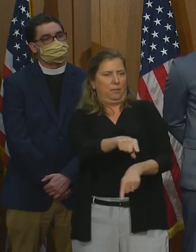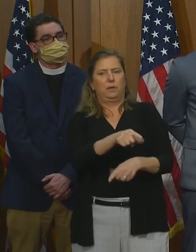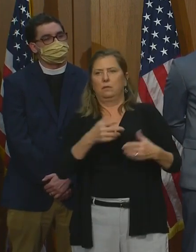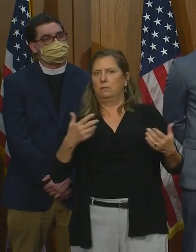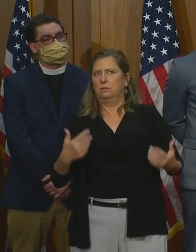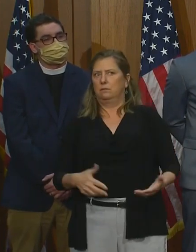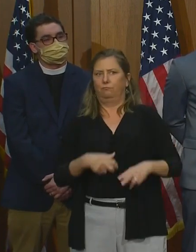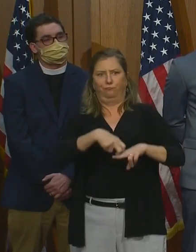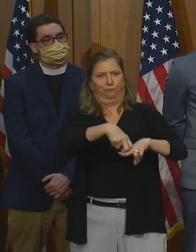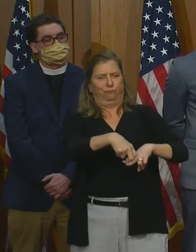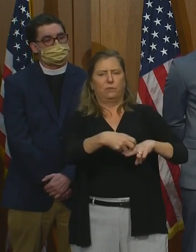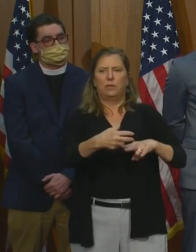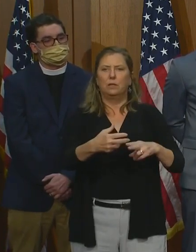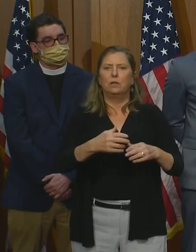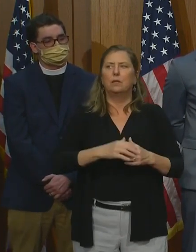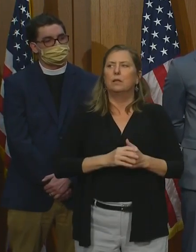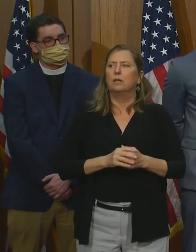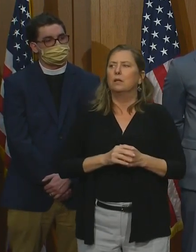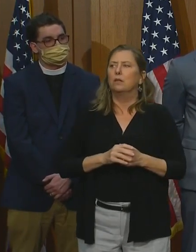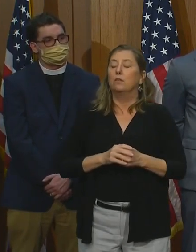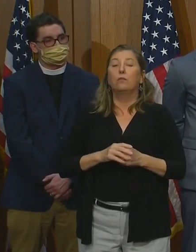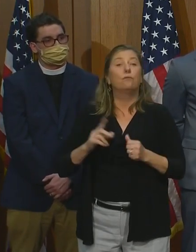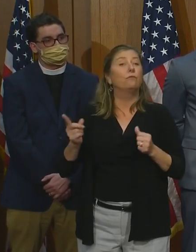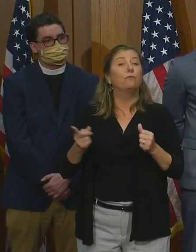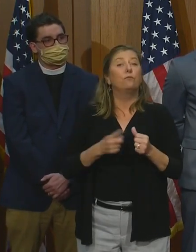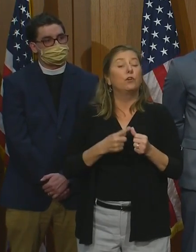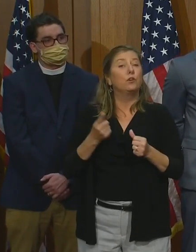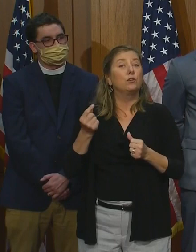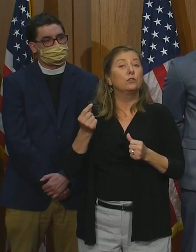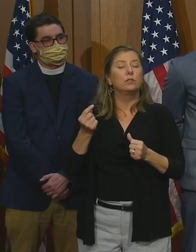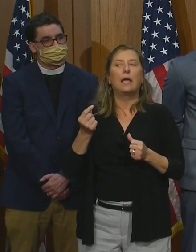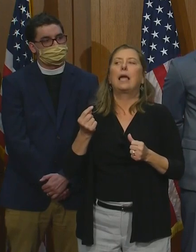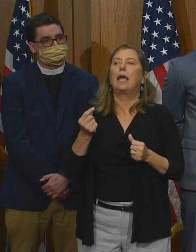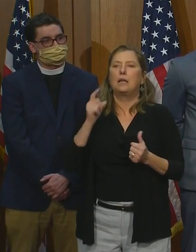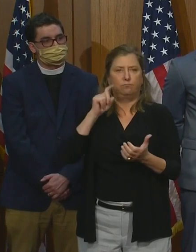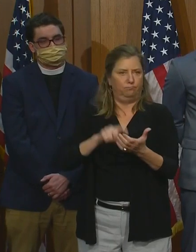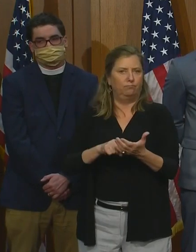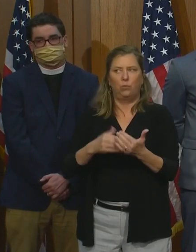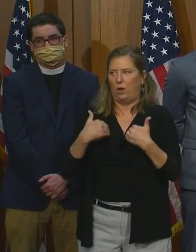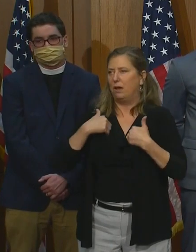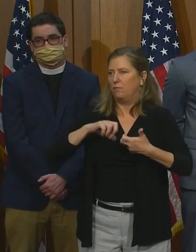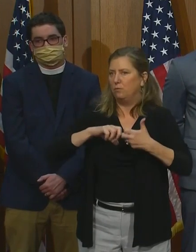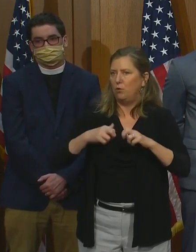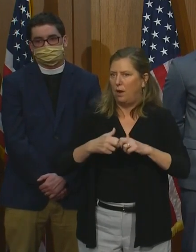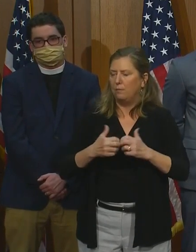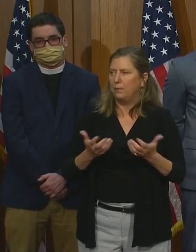WHAT WITH THE WORLD WITNESSED- IN MINNEAPOLIS AND I THINK THE